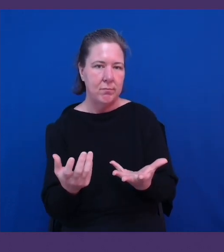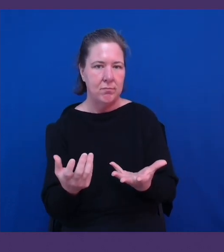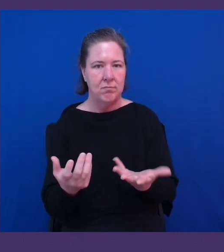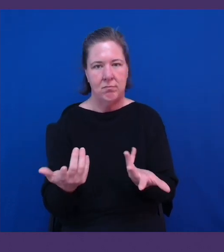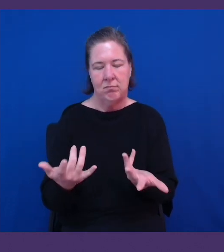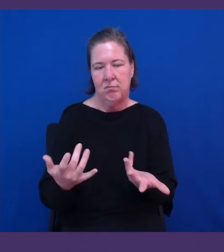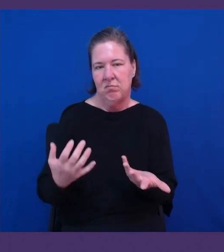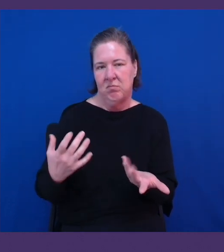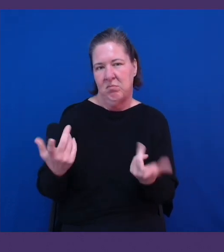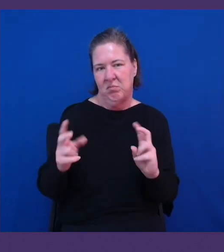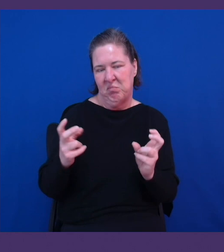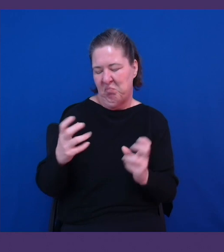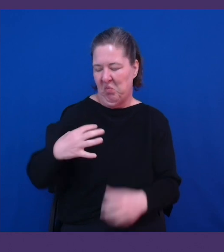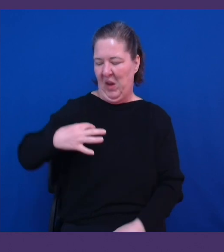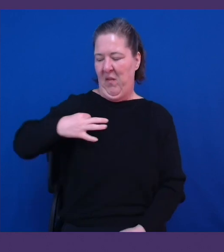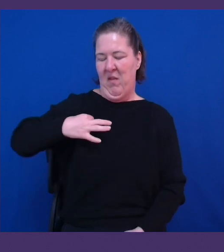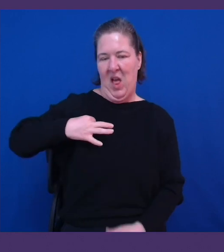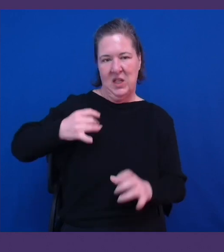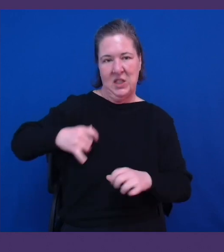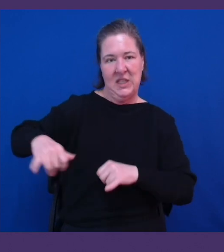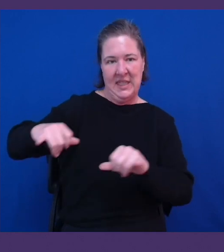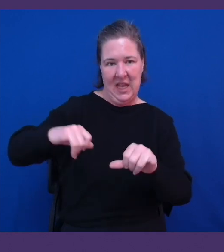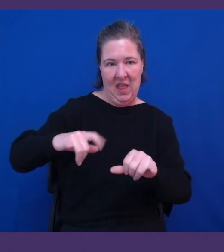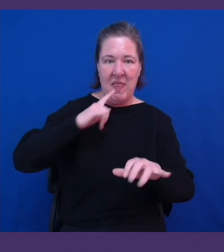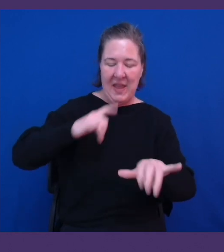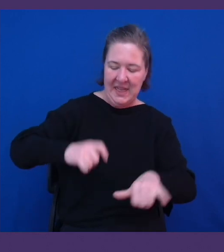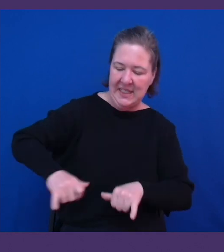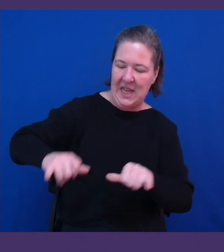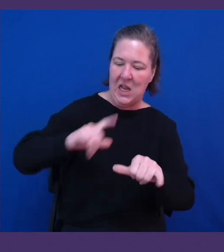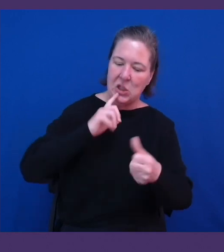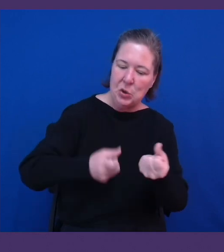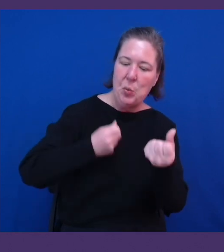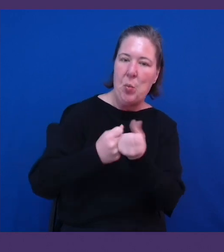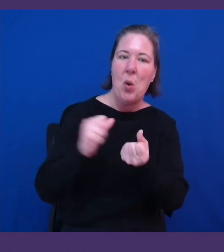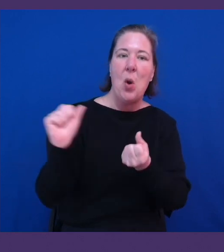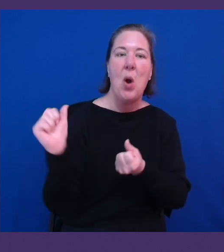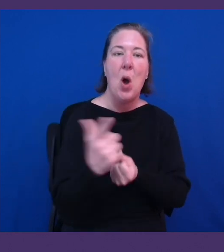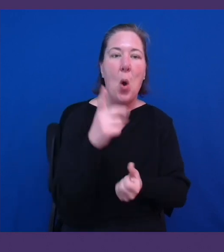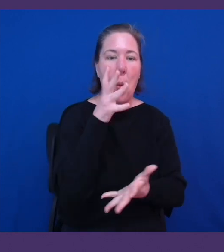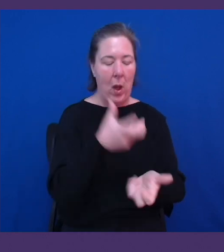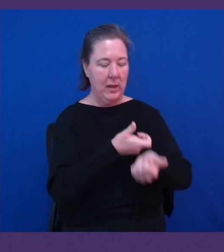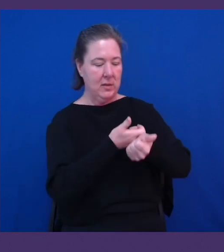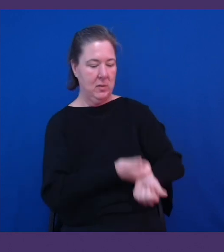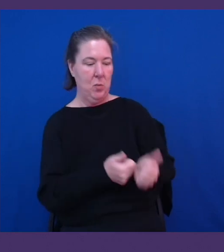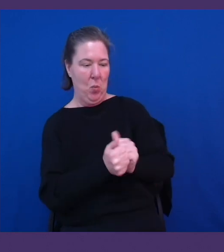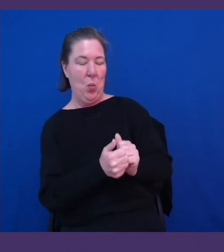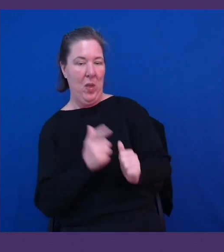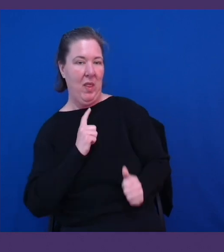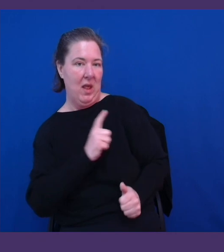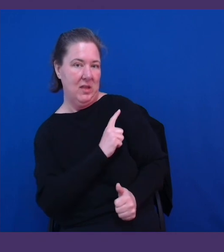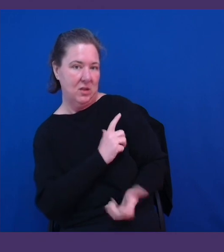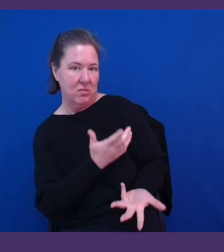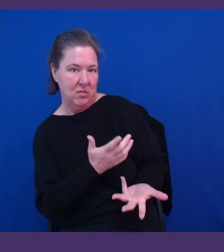So, the standards is a way to support everyone that would like to comply with the legislation on how.